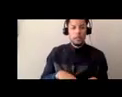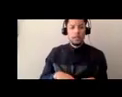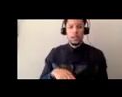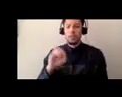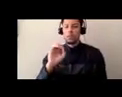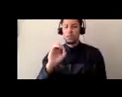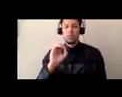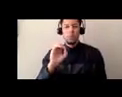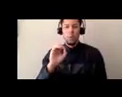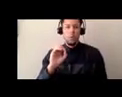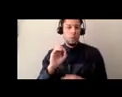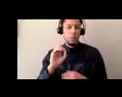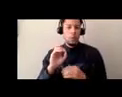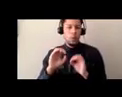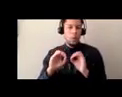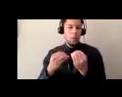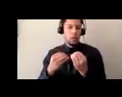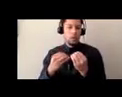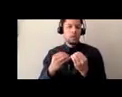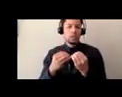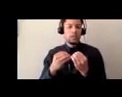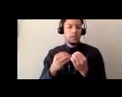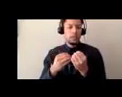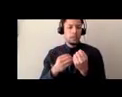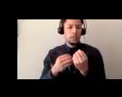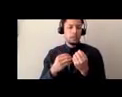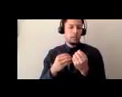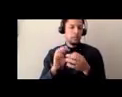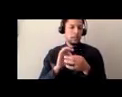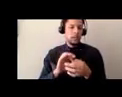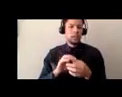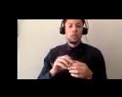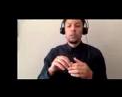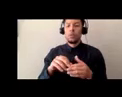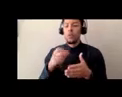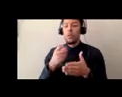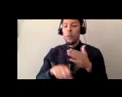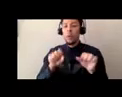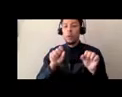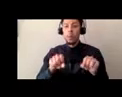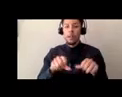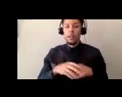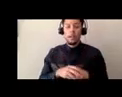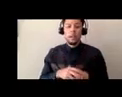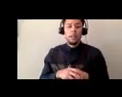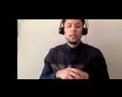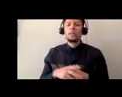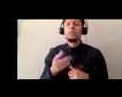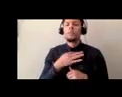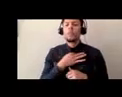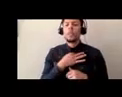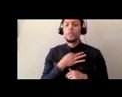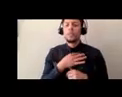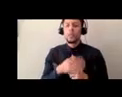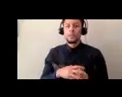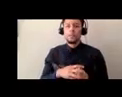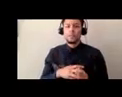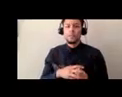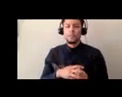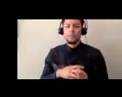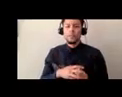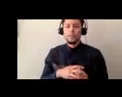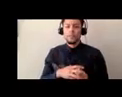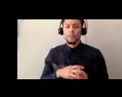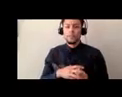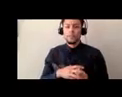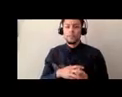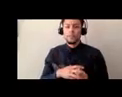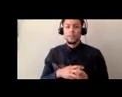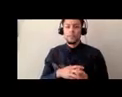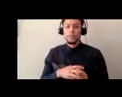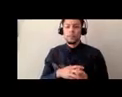Are there organizations that typically come that you feel would be part of those.